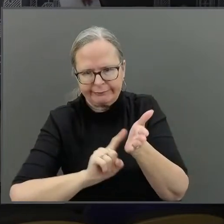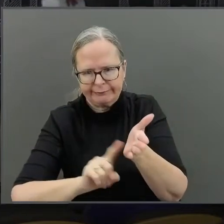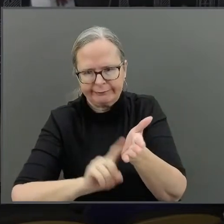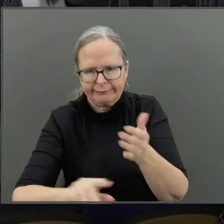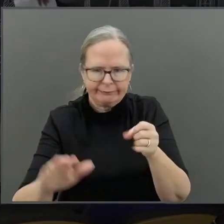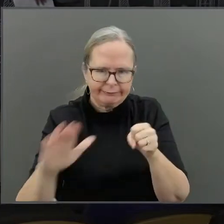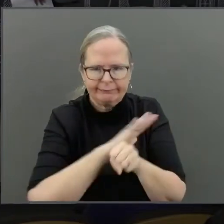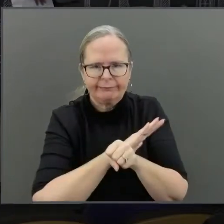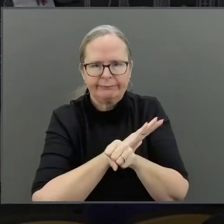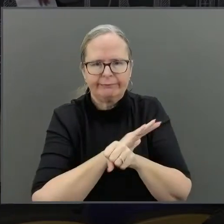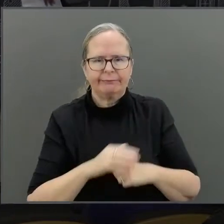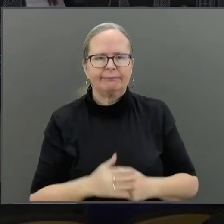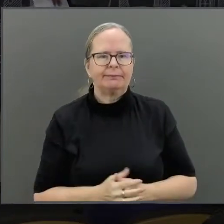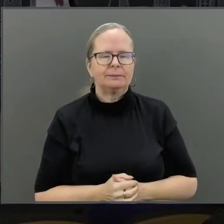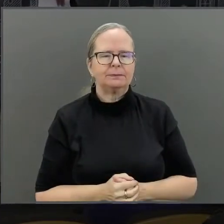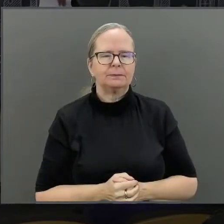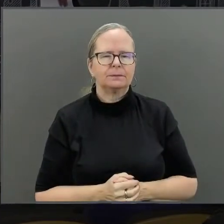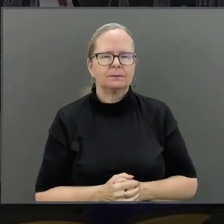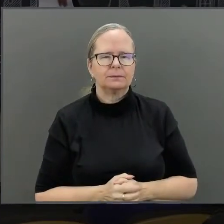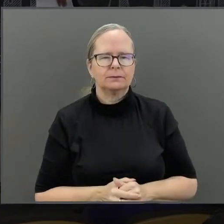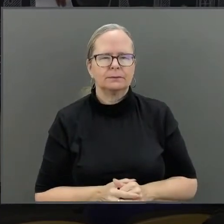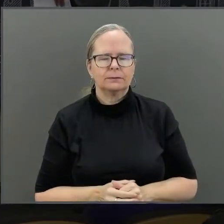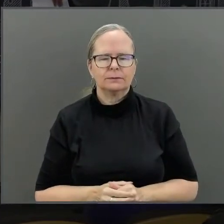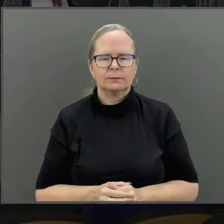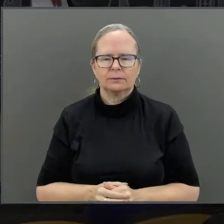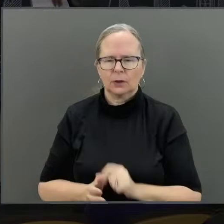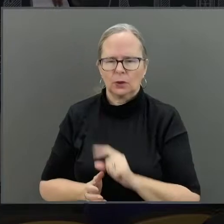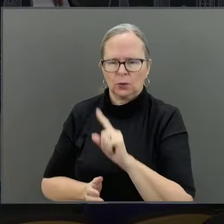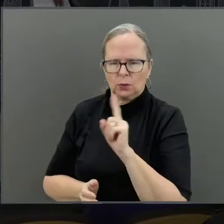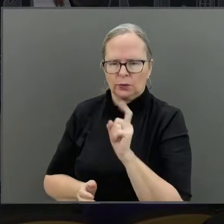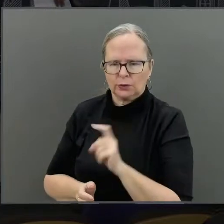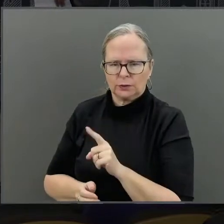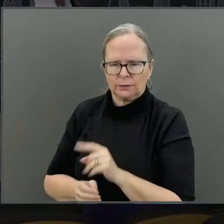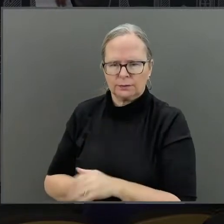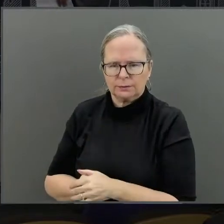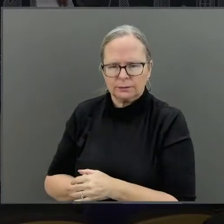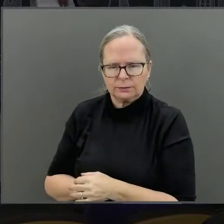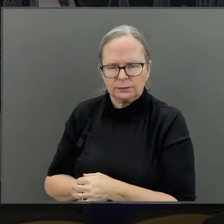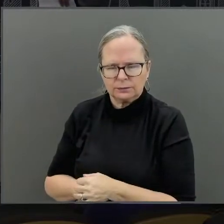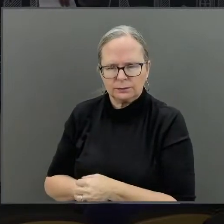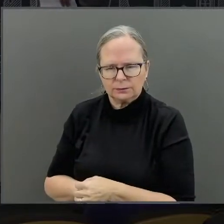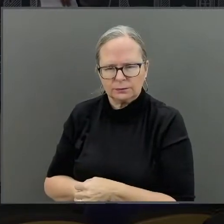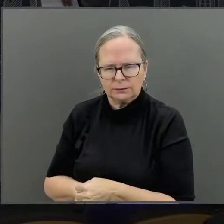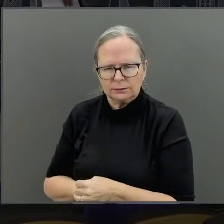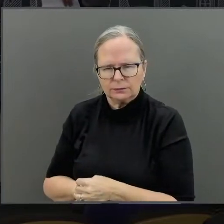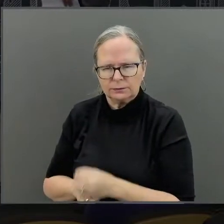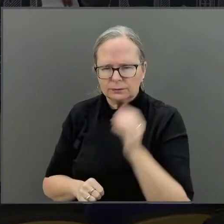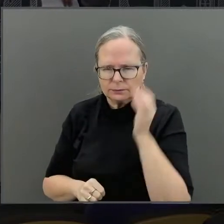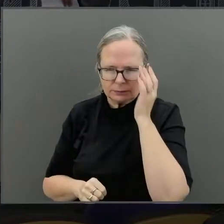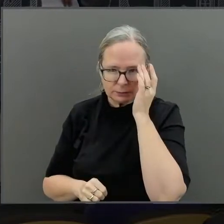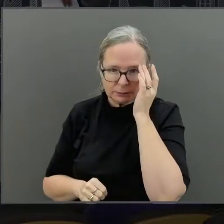inability to access it um is this uh volume of unused water being held Upstream at any point uh